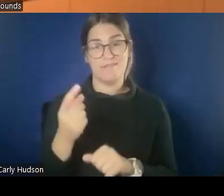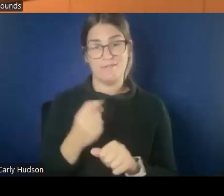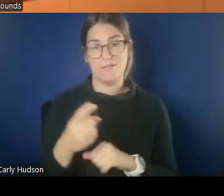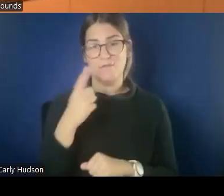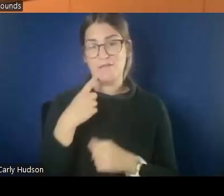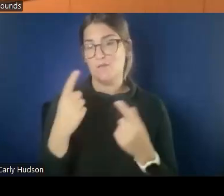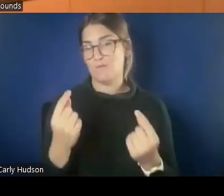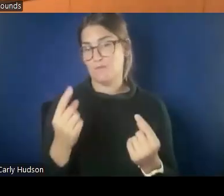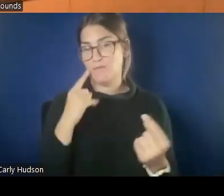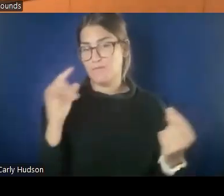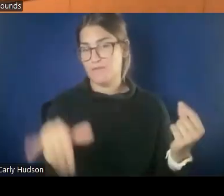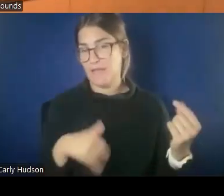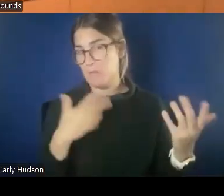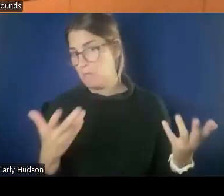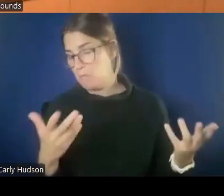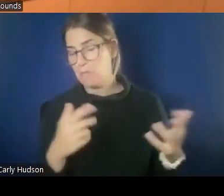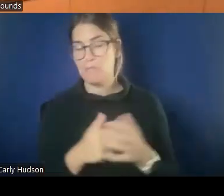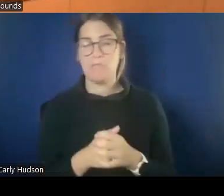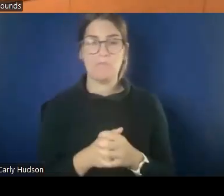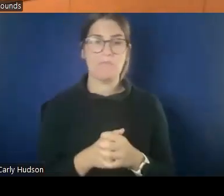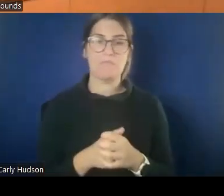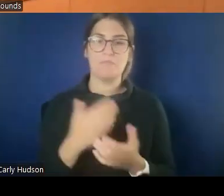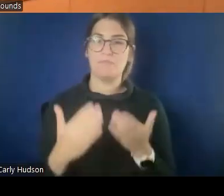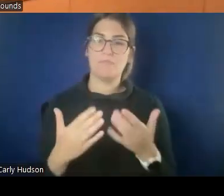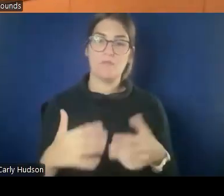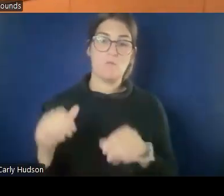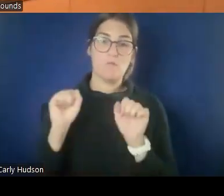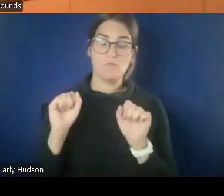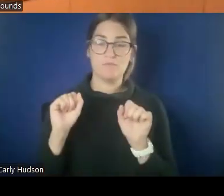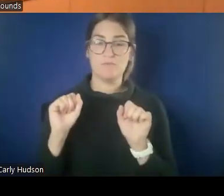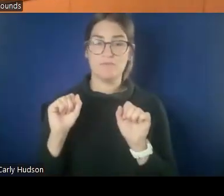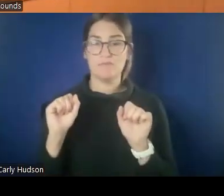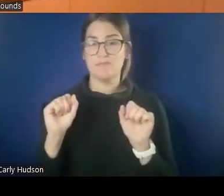and we've talked about like being able to do a fair or have vendors or different things like that